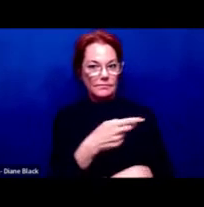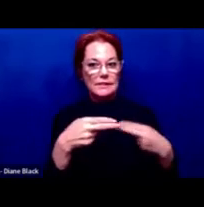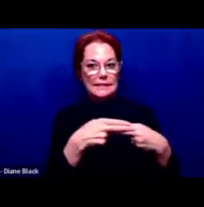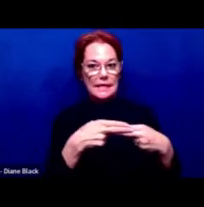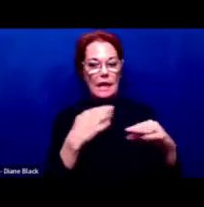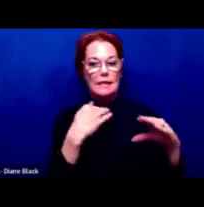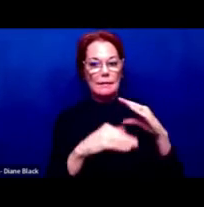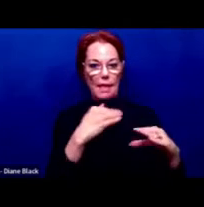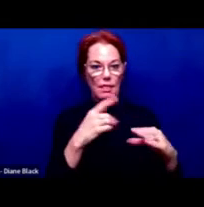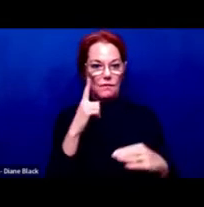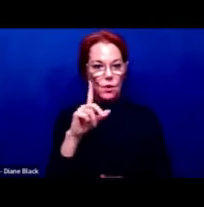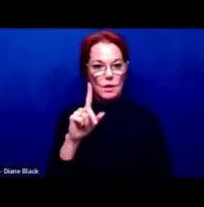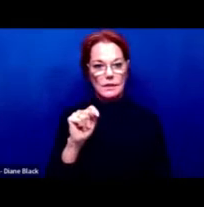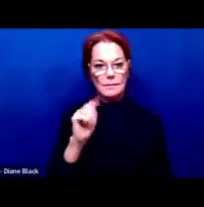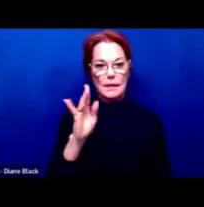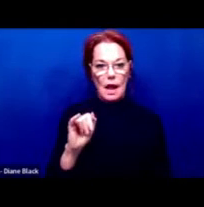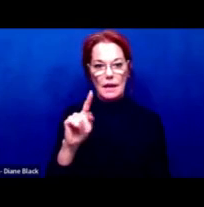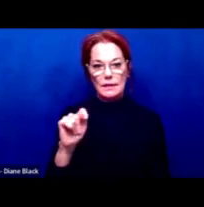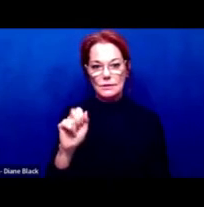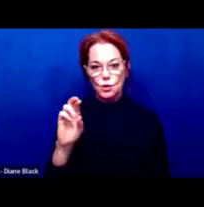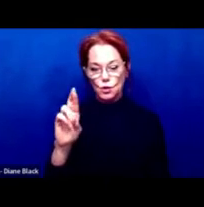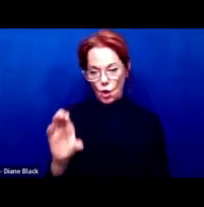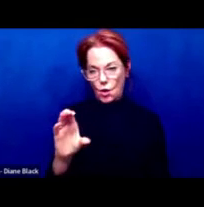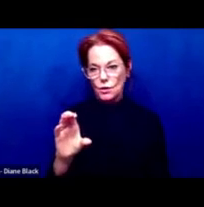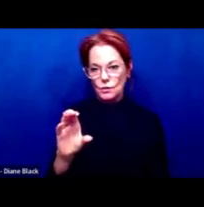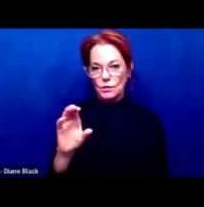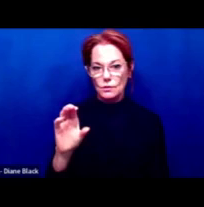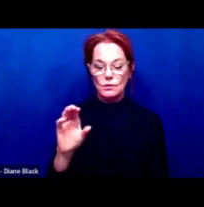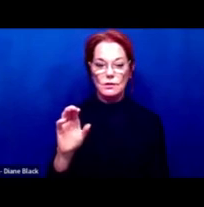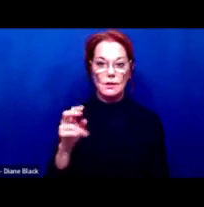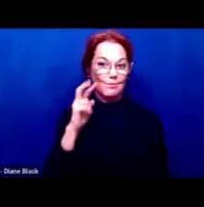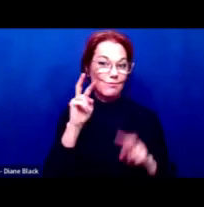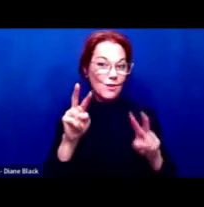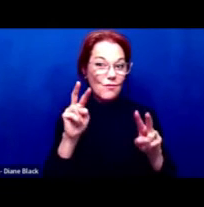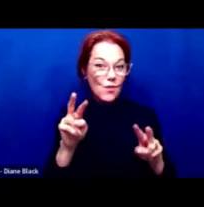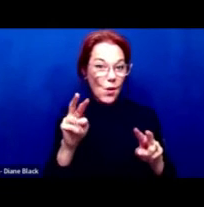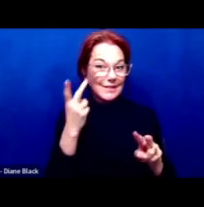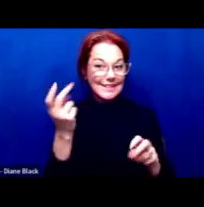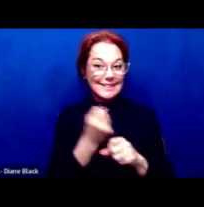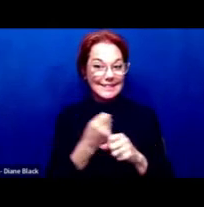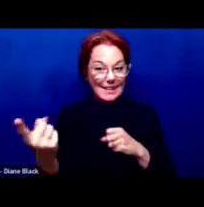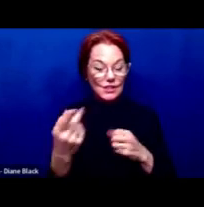the TBItarc@hsri.org. And we look forward to seeing you all next year and thank you so much